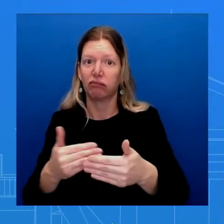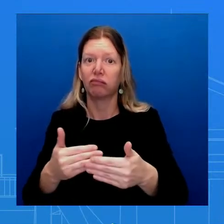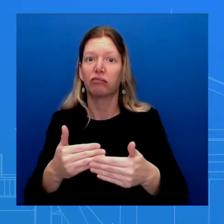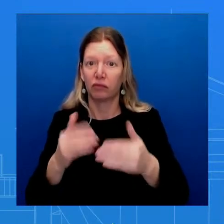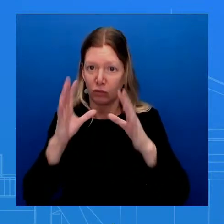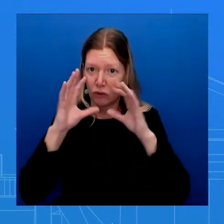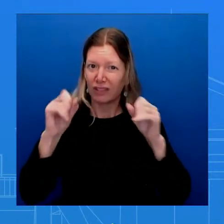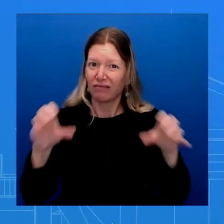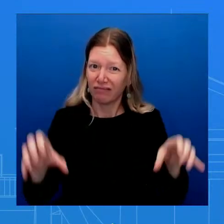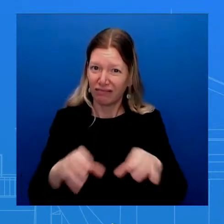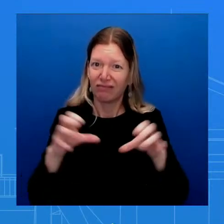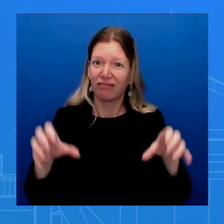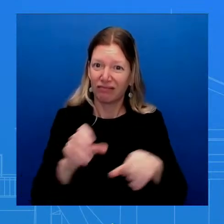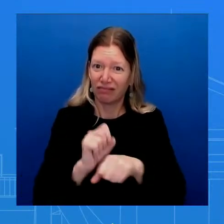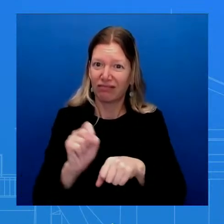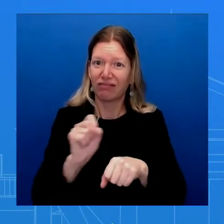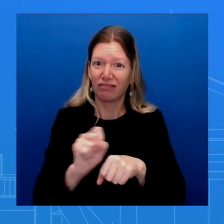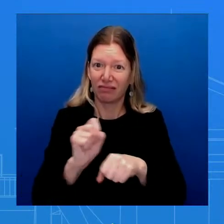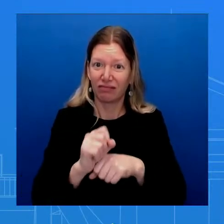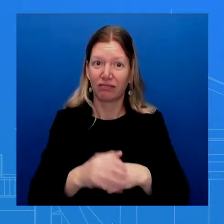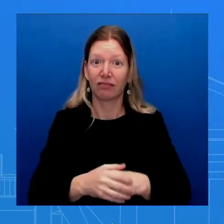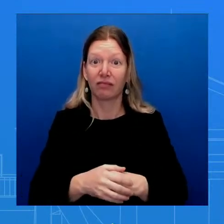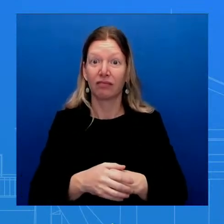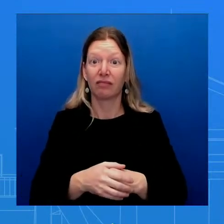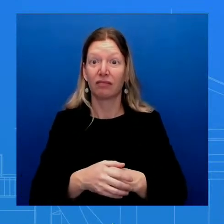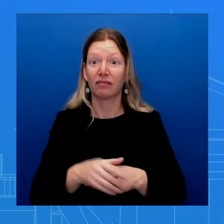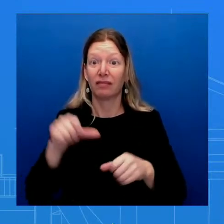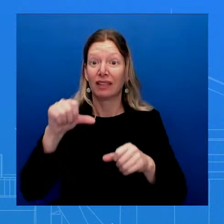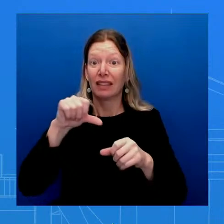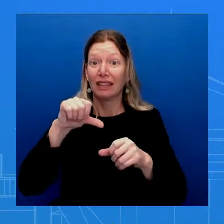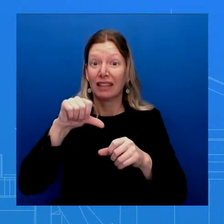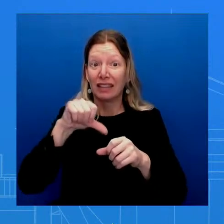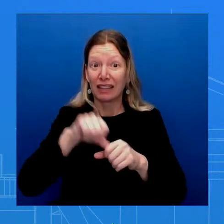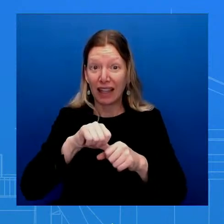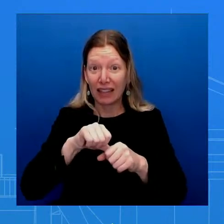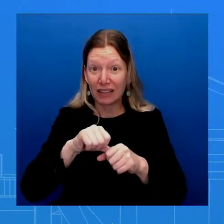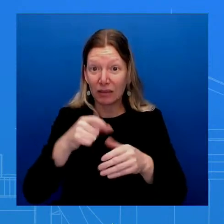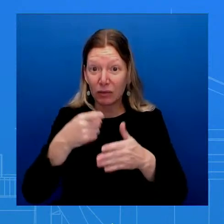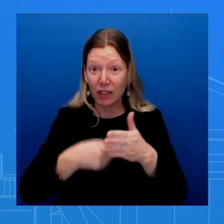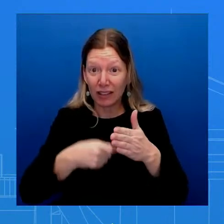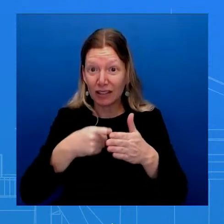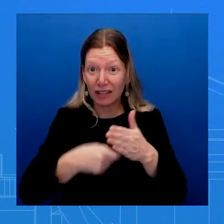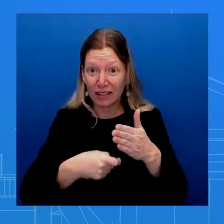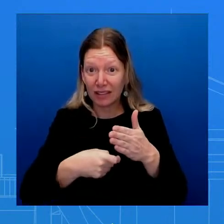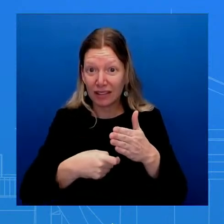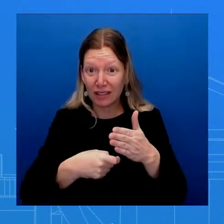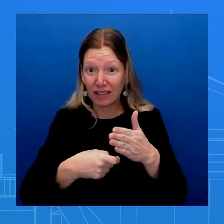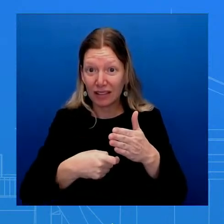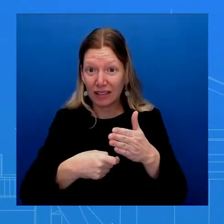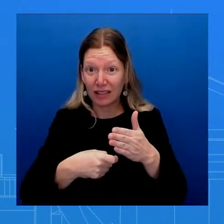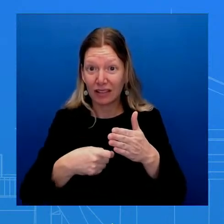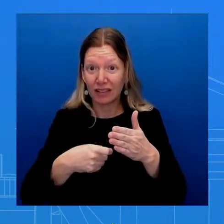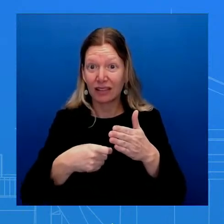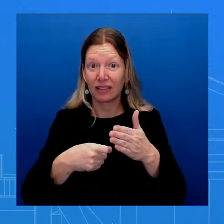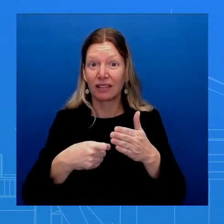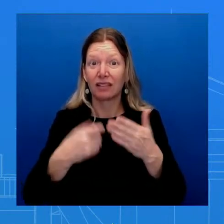it's down by $1.70 since its peak -- since its peak because of the actions that this President has taken.